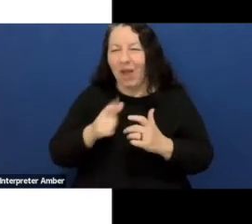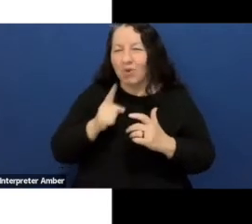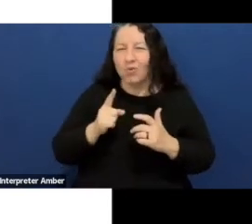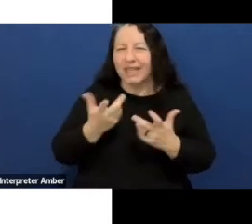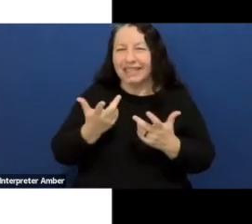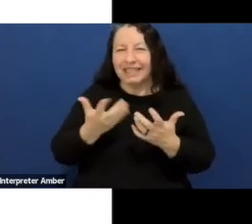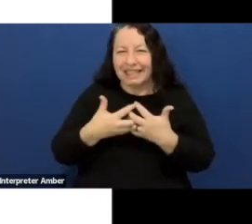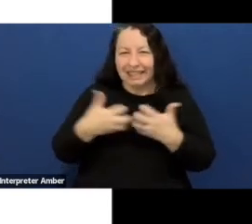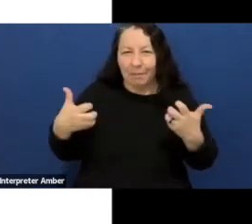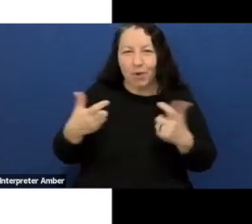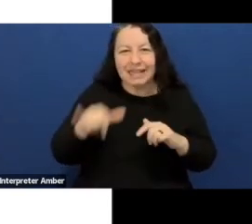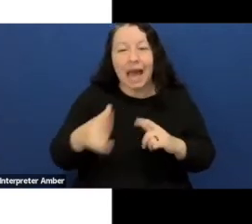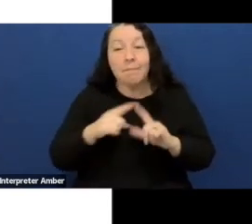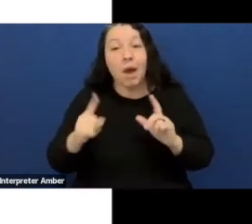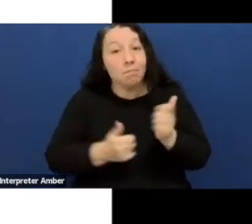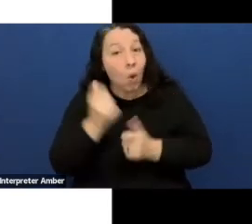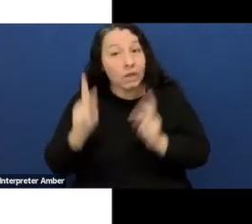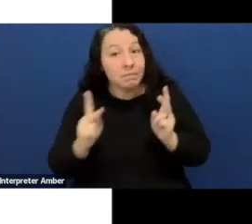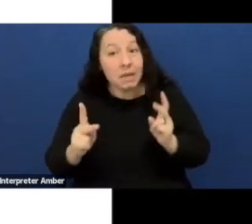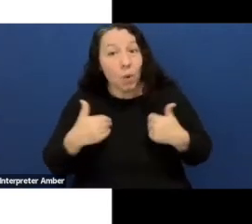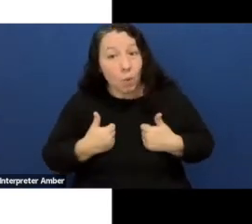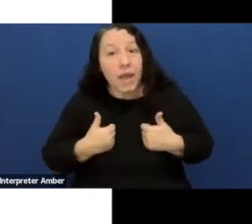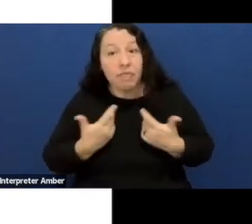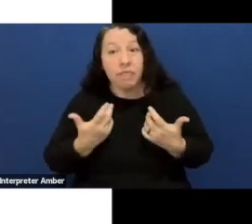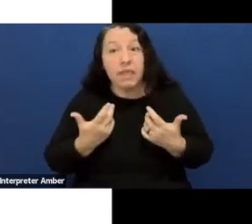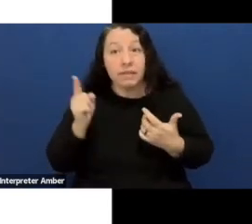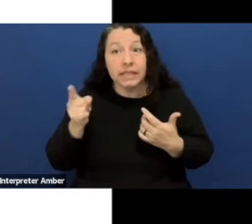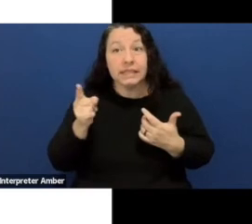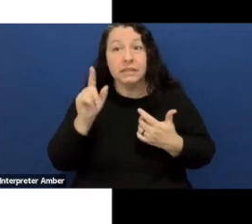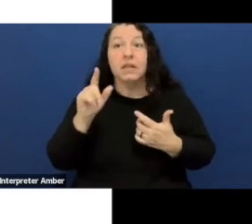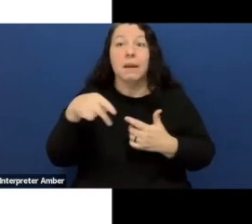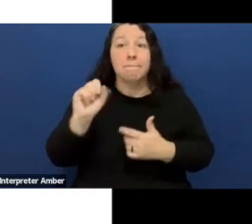occurs in people who are hospitalized or super sick, you know, how do you really disentangle